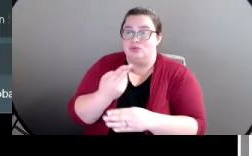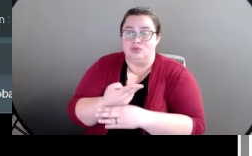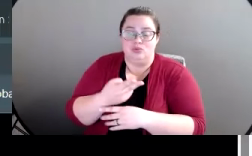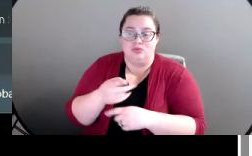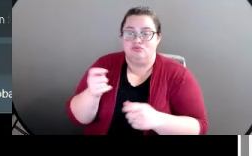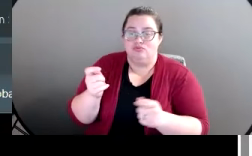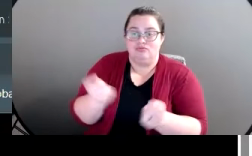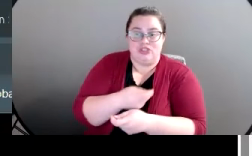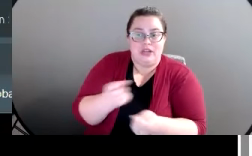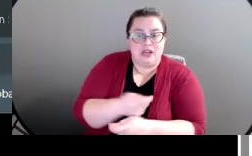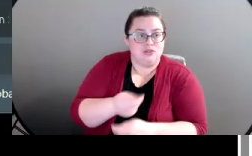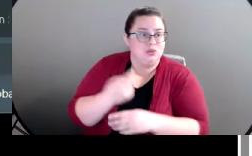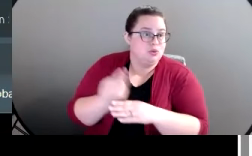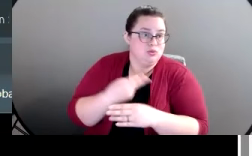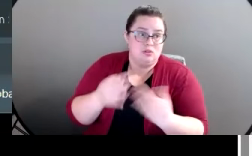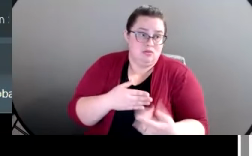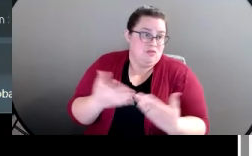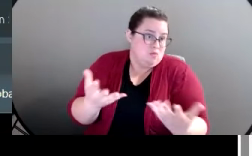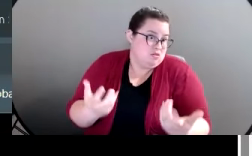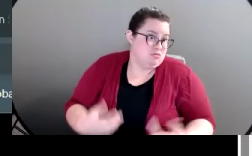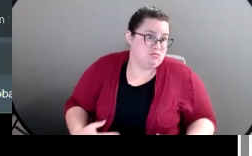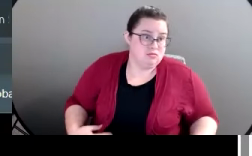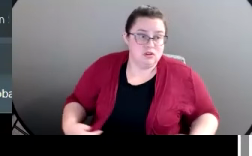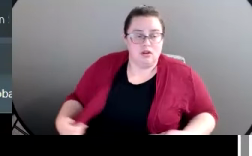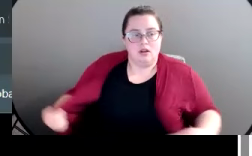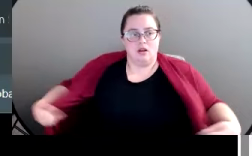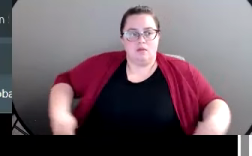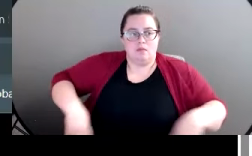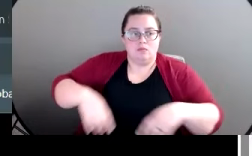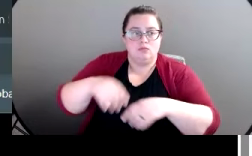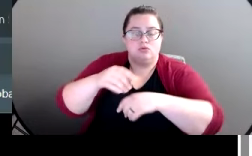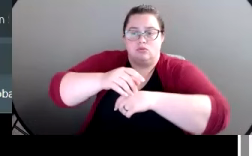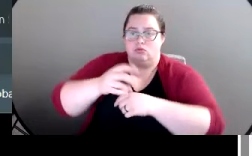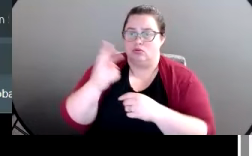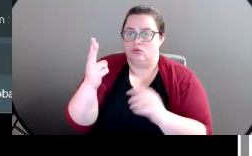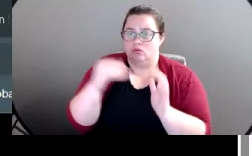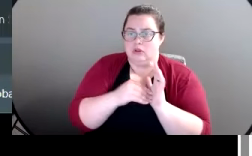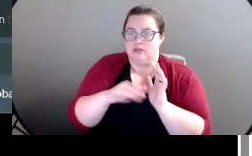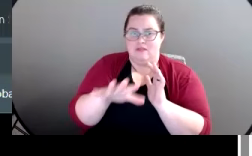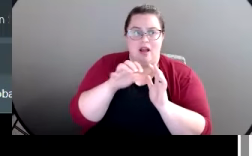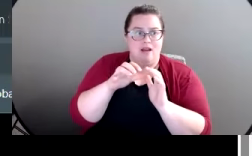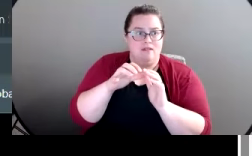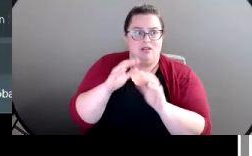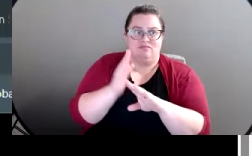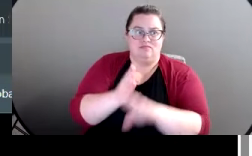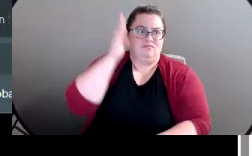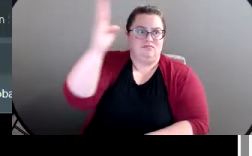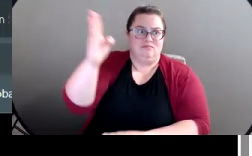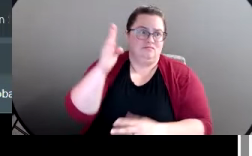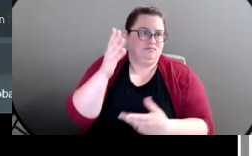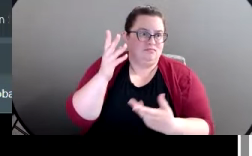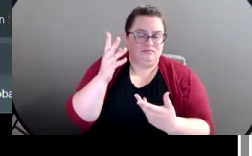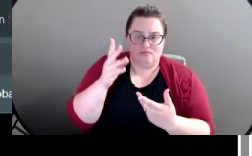So again, 2,500 plus, course materials in here from courses.